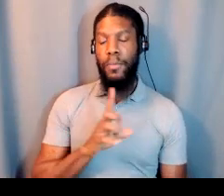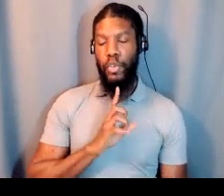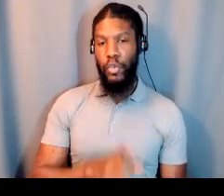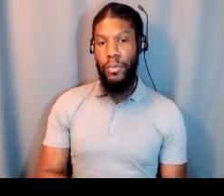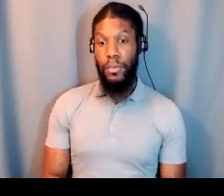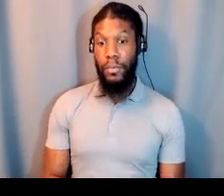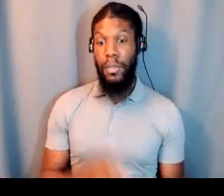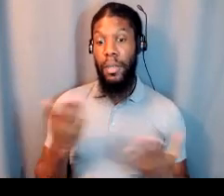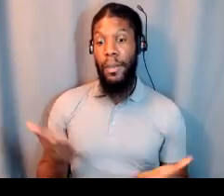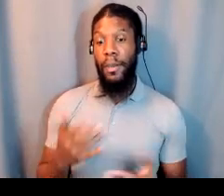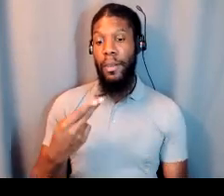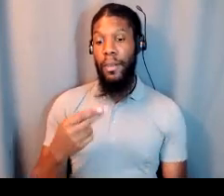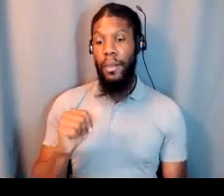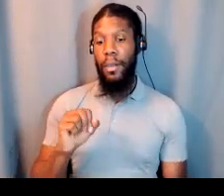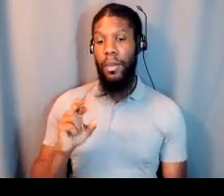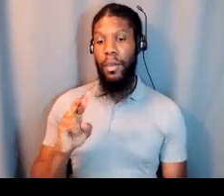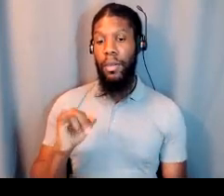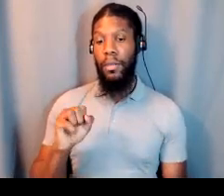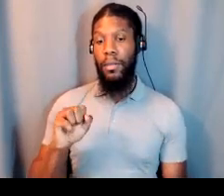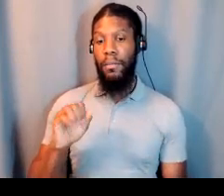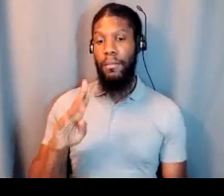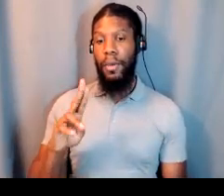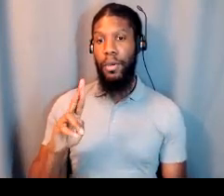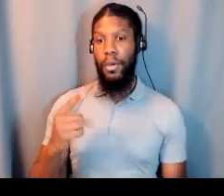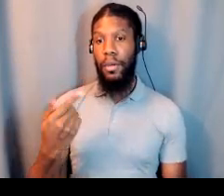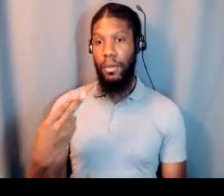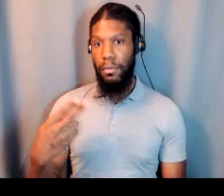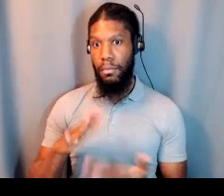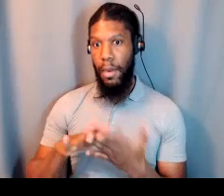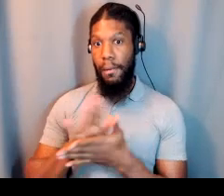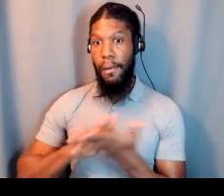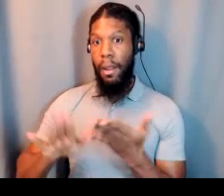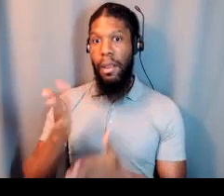where they really weren't doing a whole lot of asynchronous or online tutoring before.